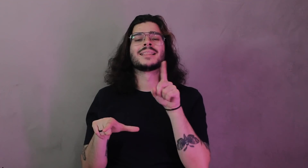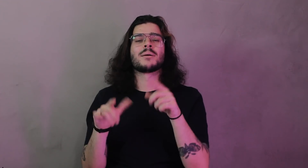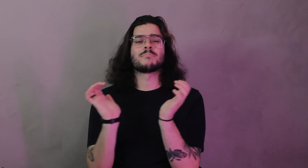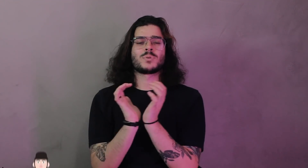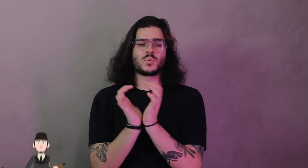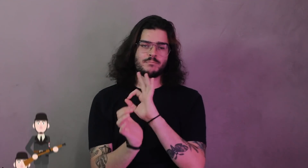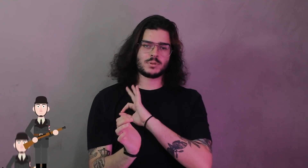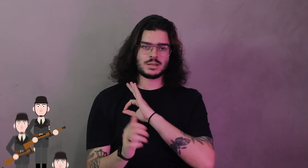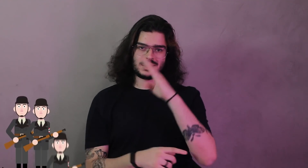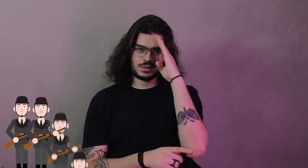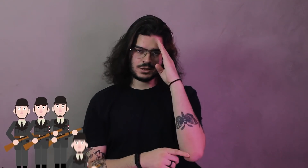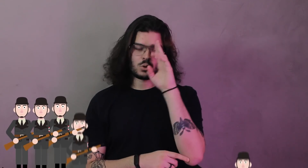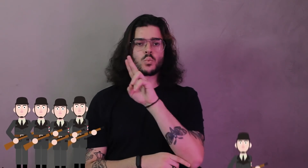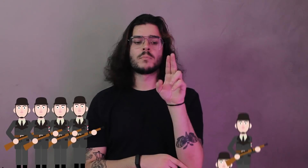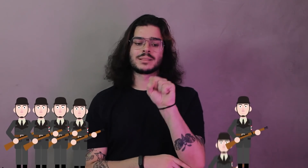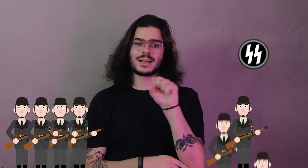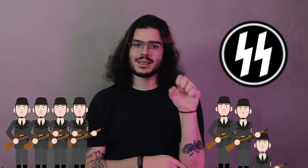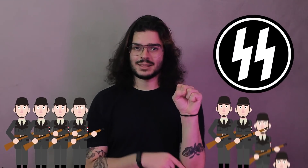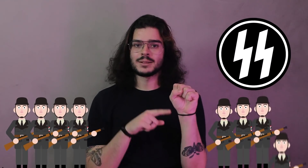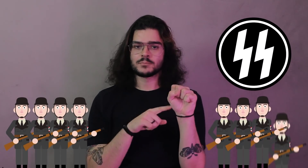the SS, a Nazi paramilitary organization.